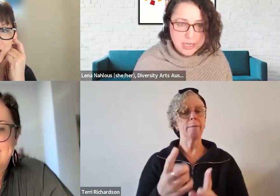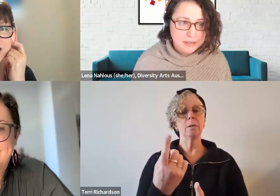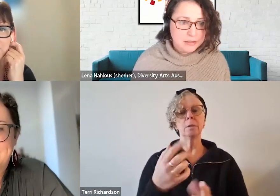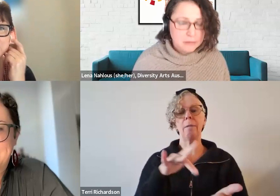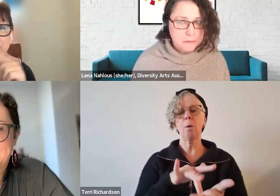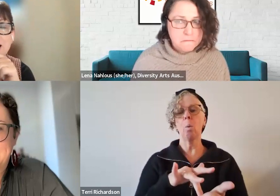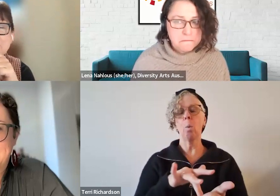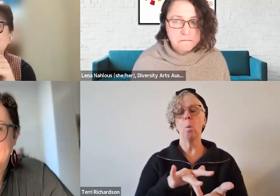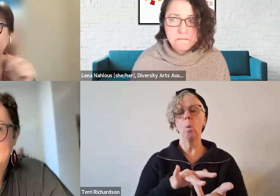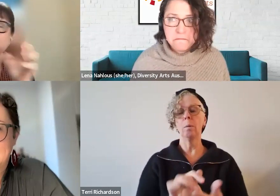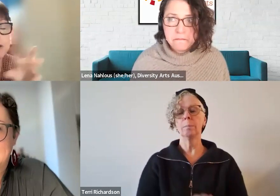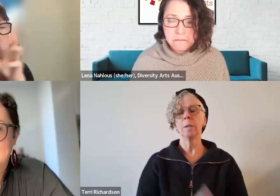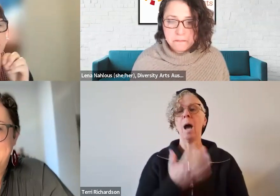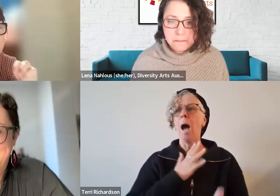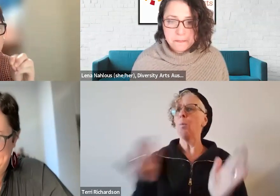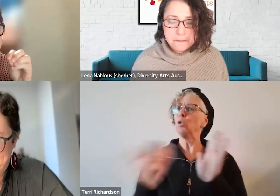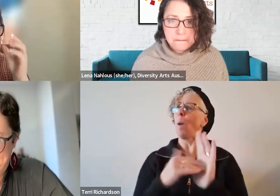Can I add to that just in terms of what we're talking